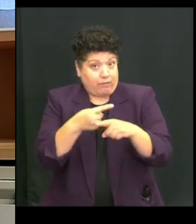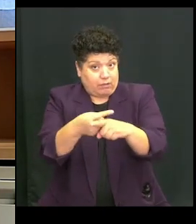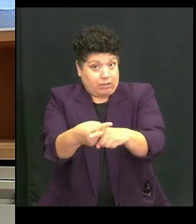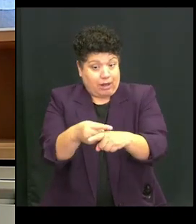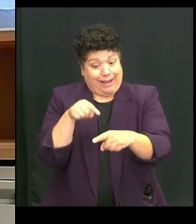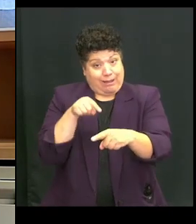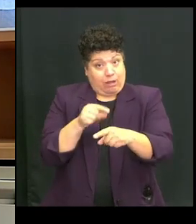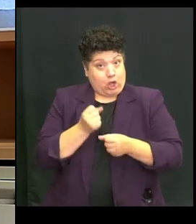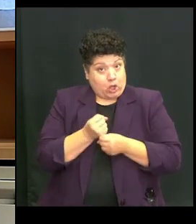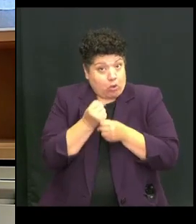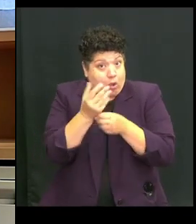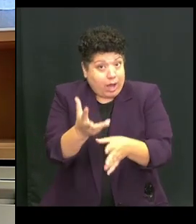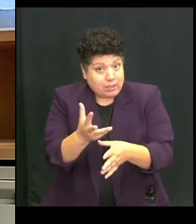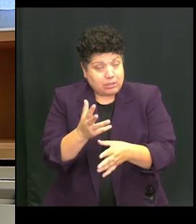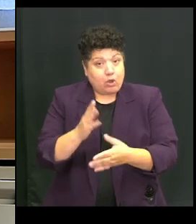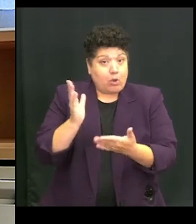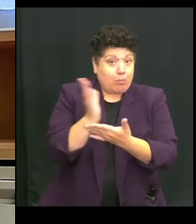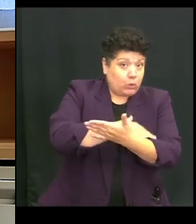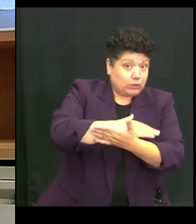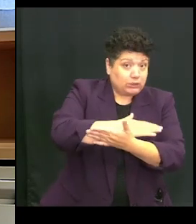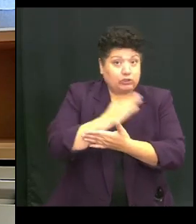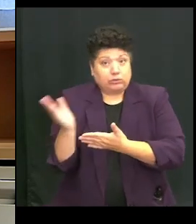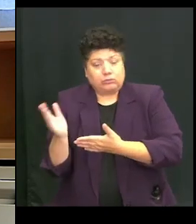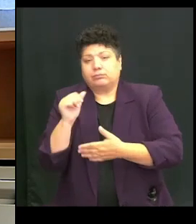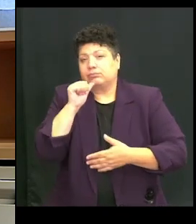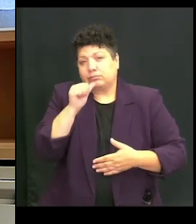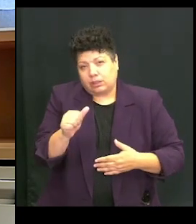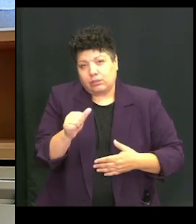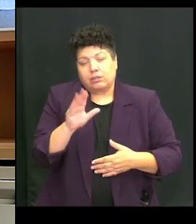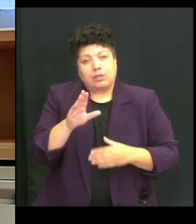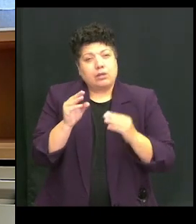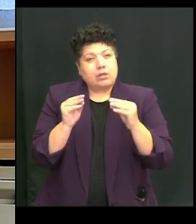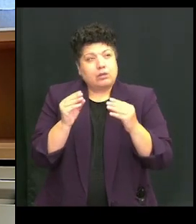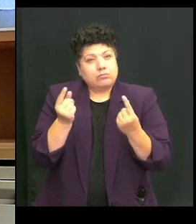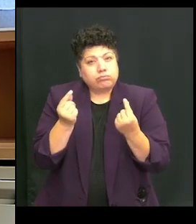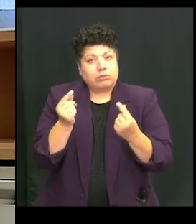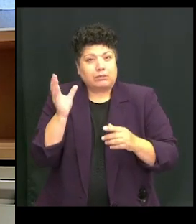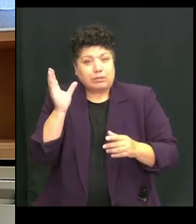It can do this by making it easier for people to hear perspectives that reinforce their own beliefs,